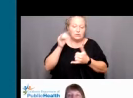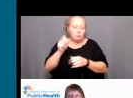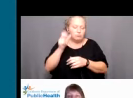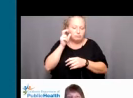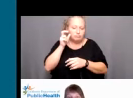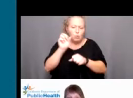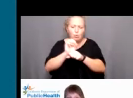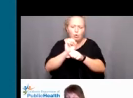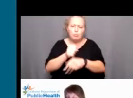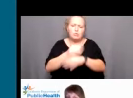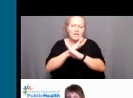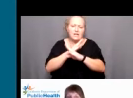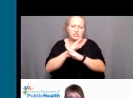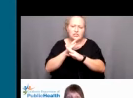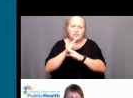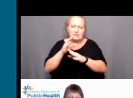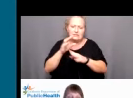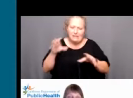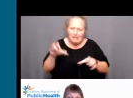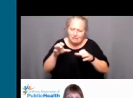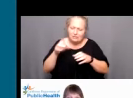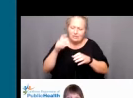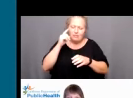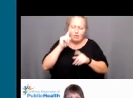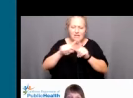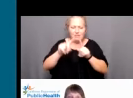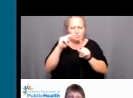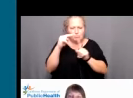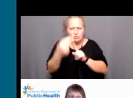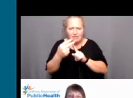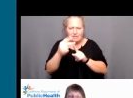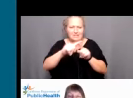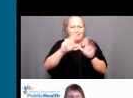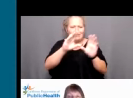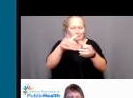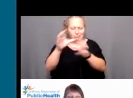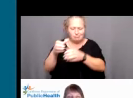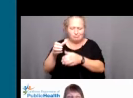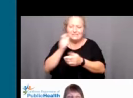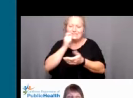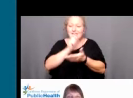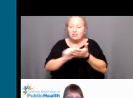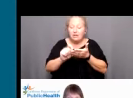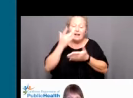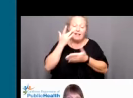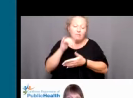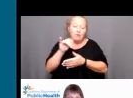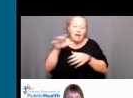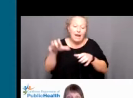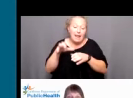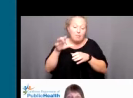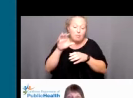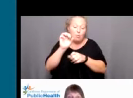efforts from various sectors and perspectives. the Secretary of the California Labor and Workforce Development Agency